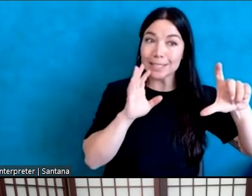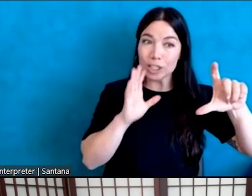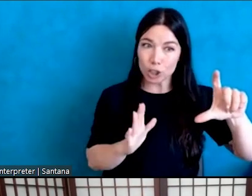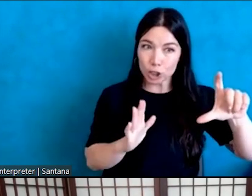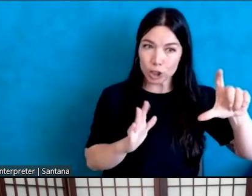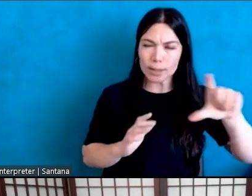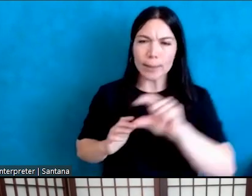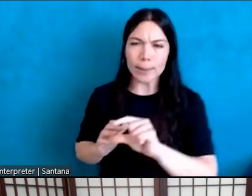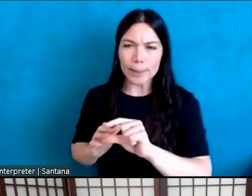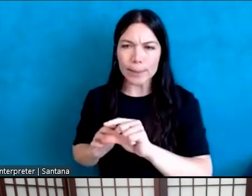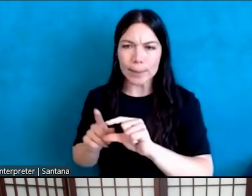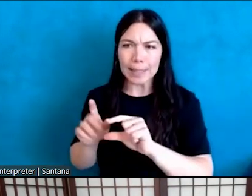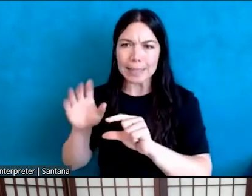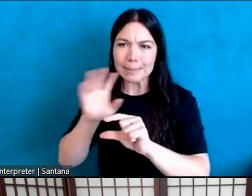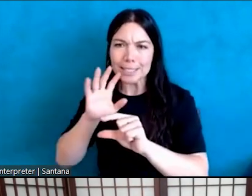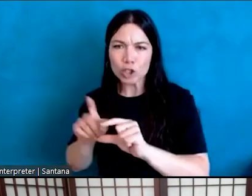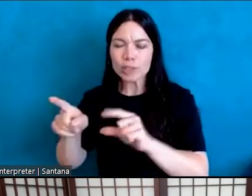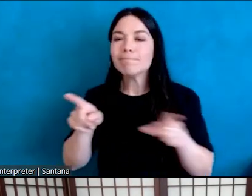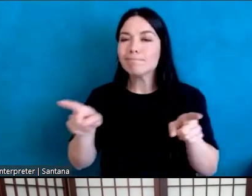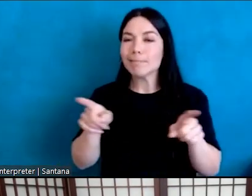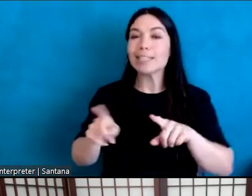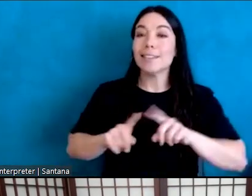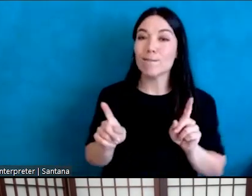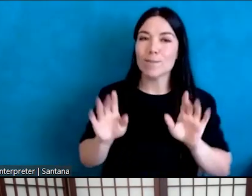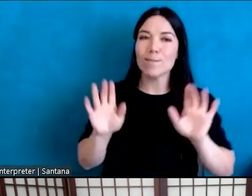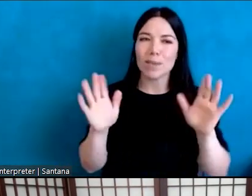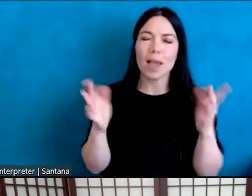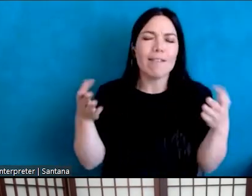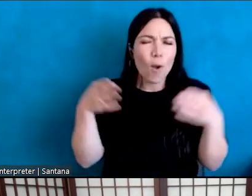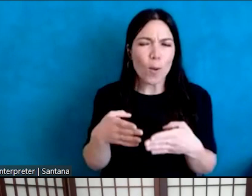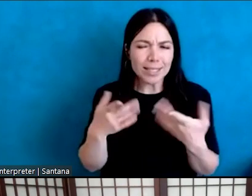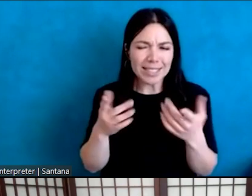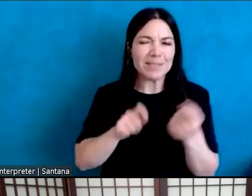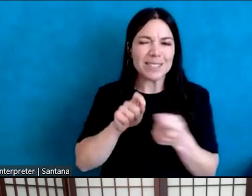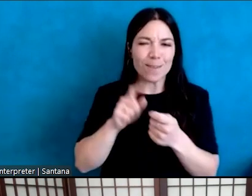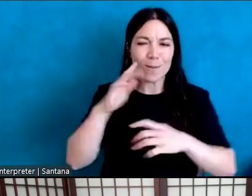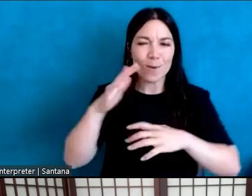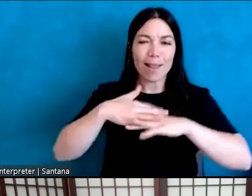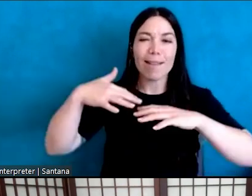Focusing in particular on the Native American context that I'm most familiar with; in Native American linguistic work,